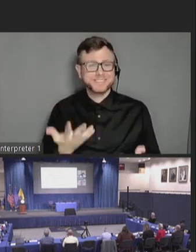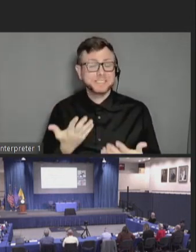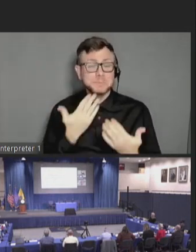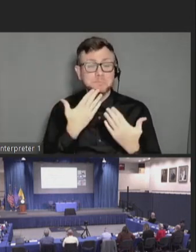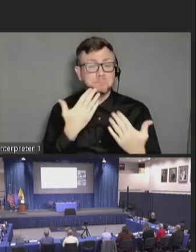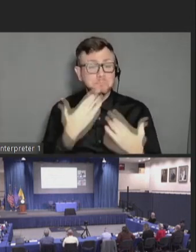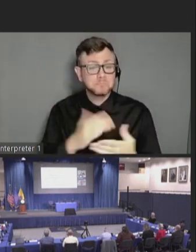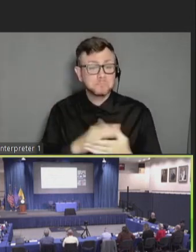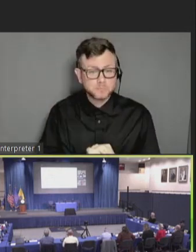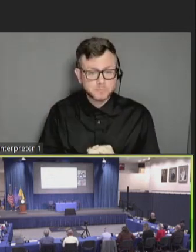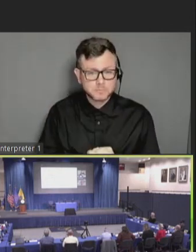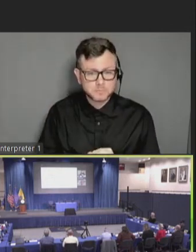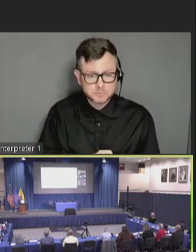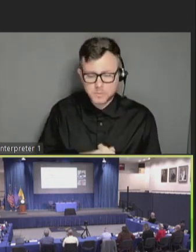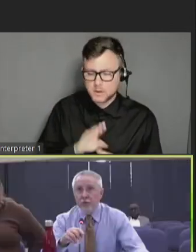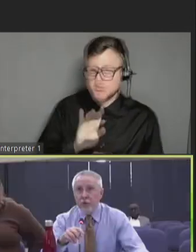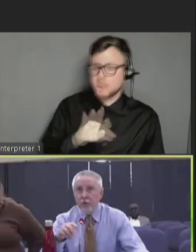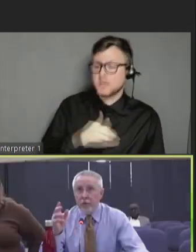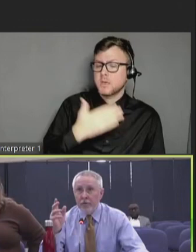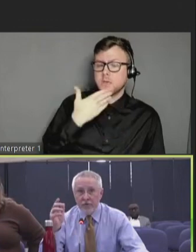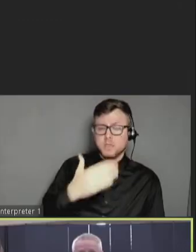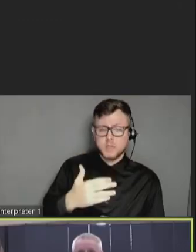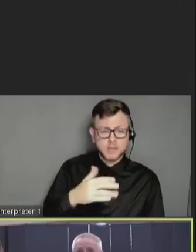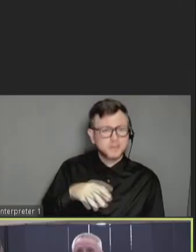Robert Hopkins: Well, thank you so much, Troy. We miss seeing you in the